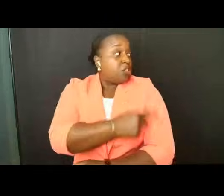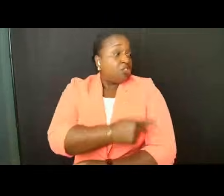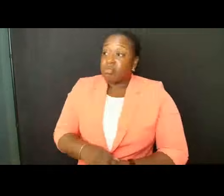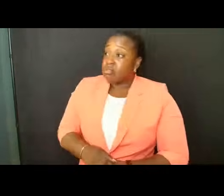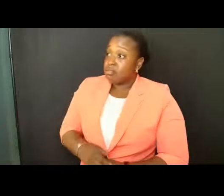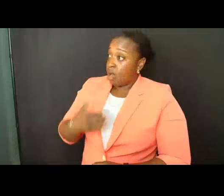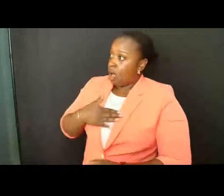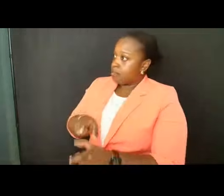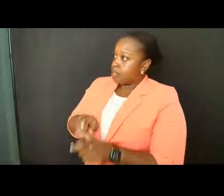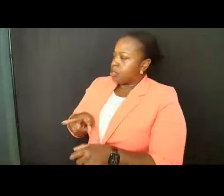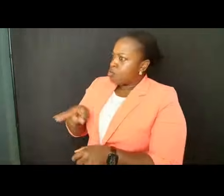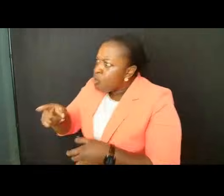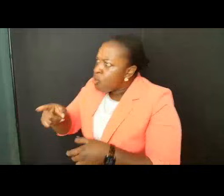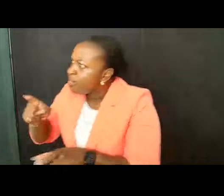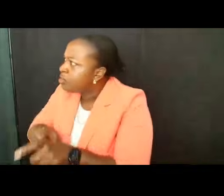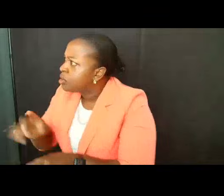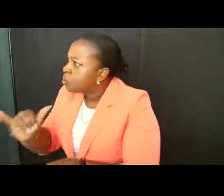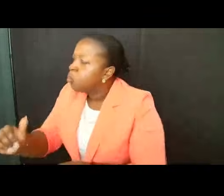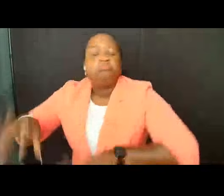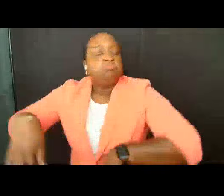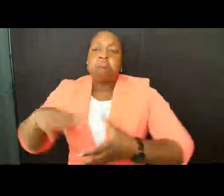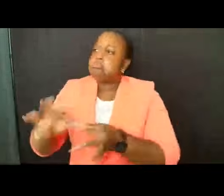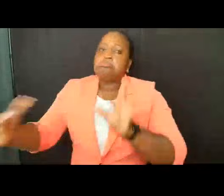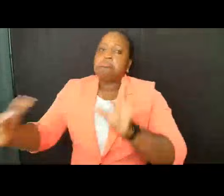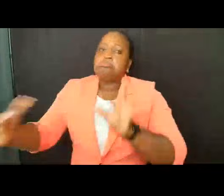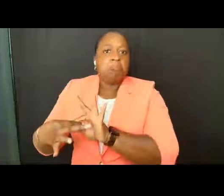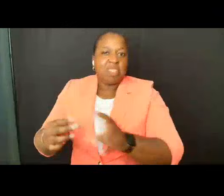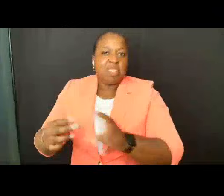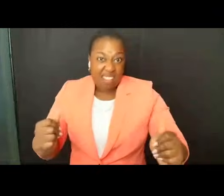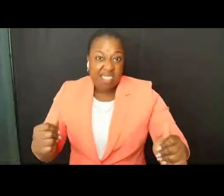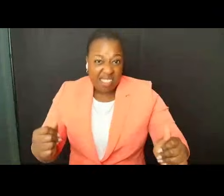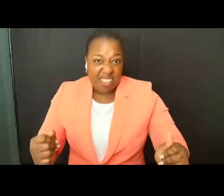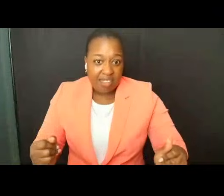can give you the ups and the downs. And you're going to -- you probably should talk to more than